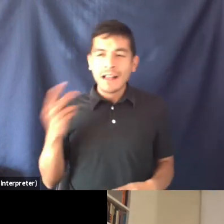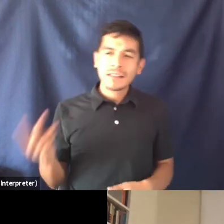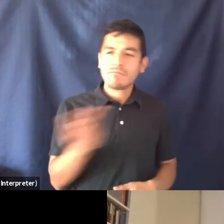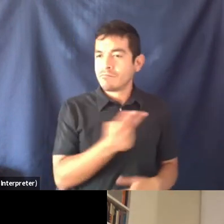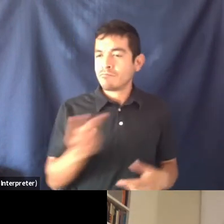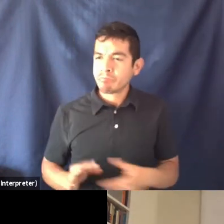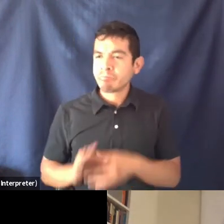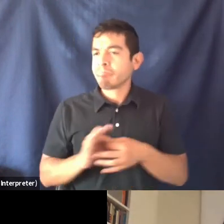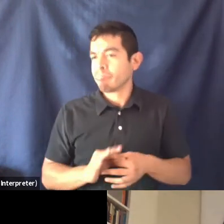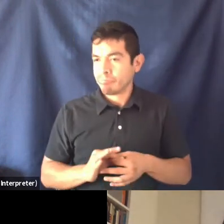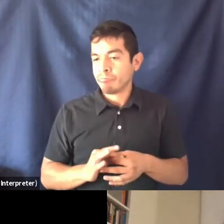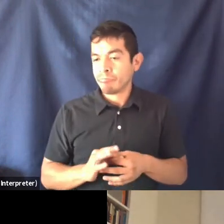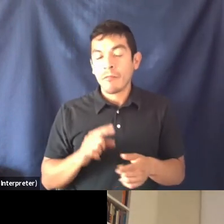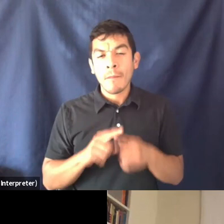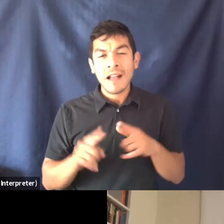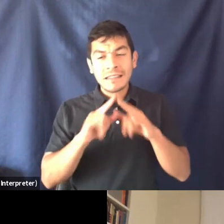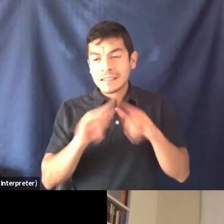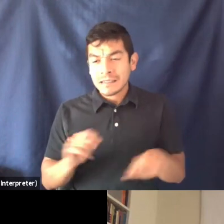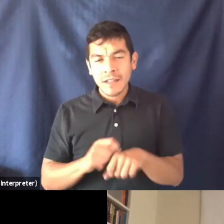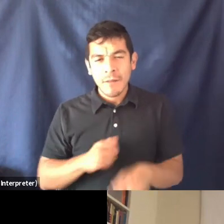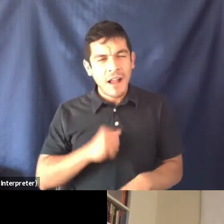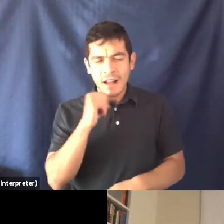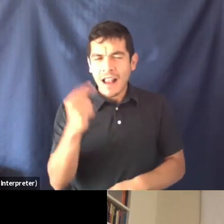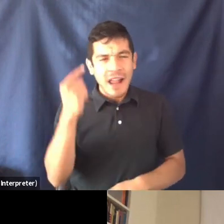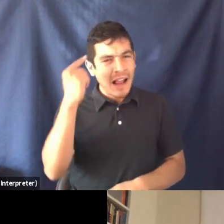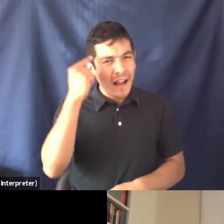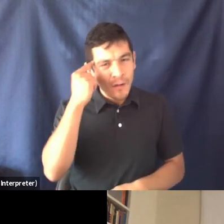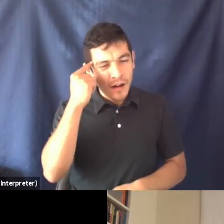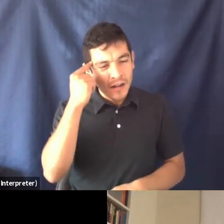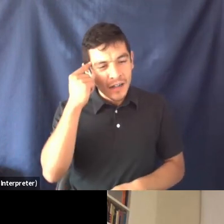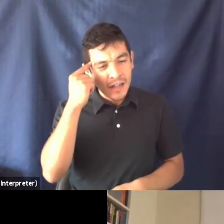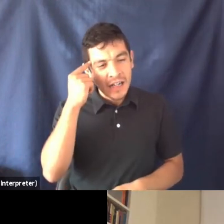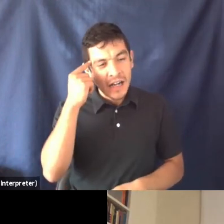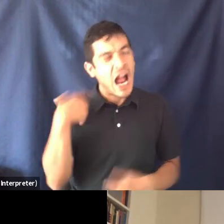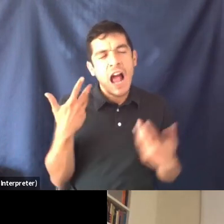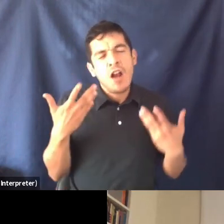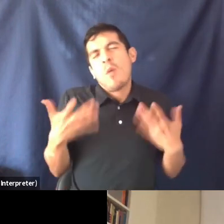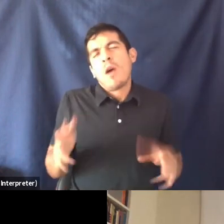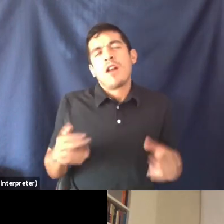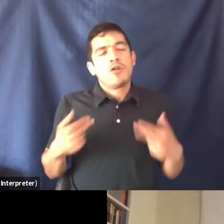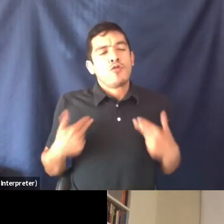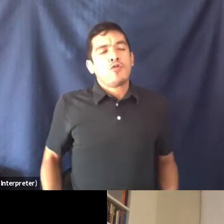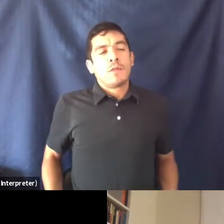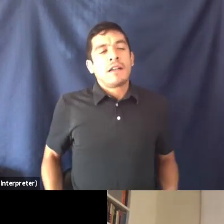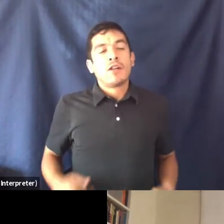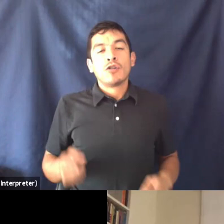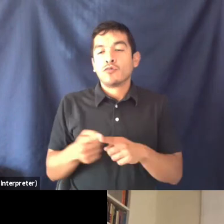but at the same time, I also didn't want the human relationship to overtake that story because of the non-human, you know,